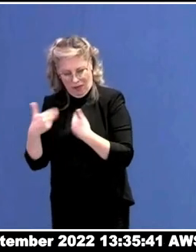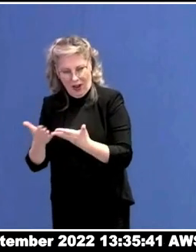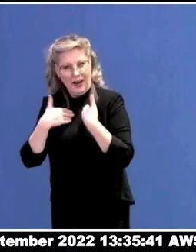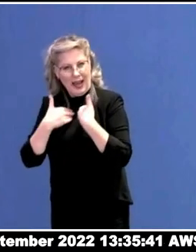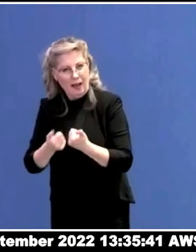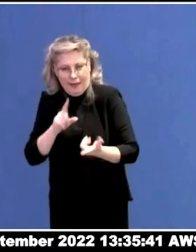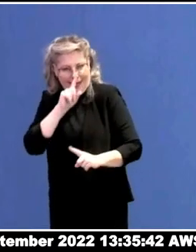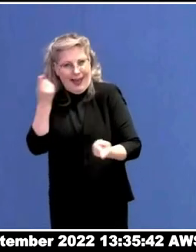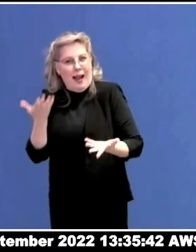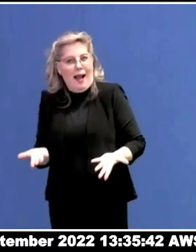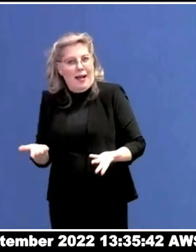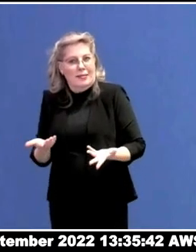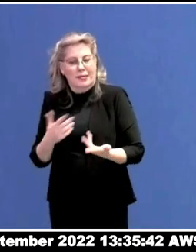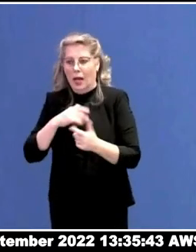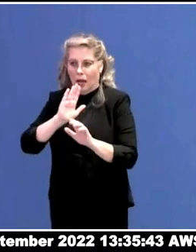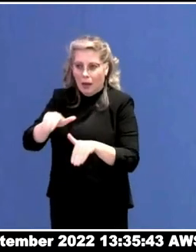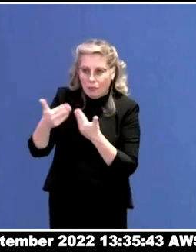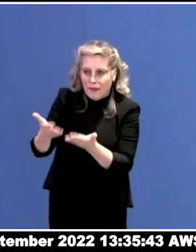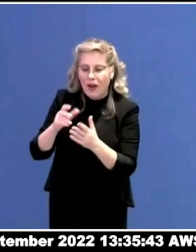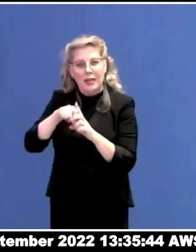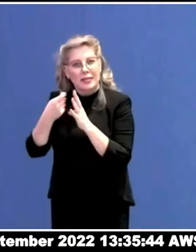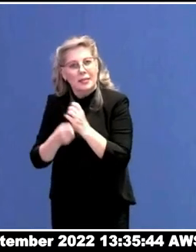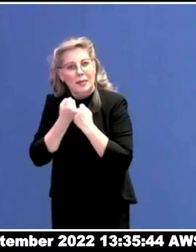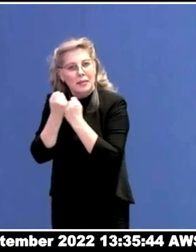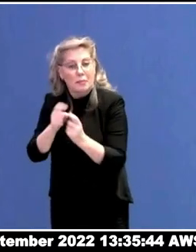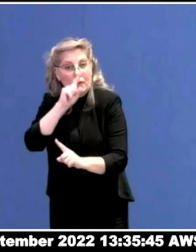There also must be independent advocates allocated, and I don't mean other women or